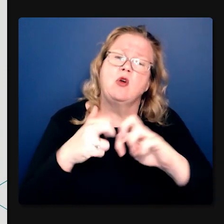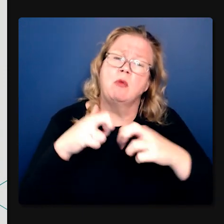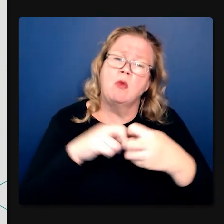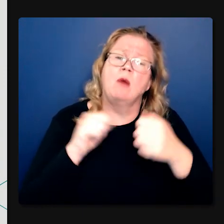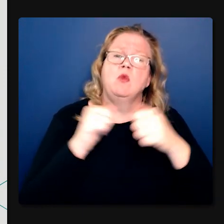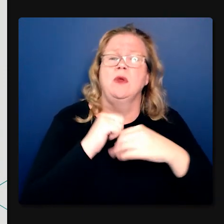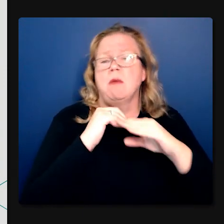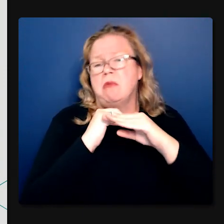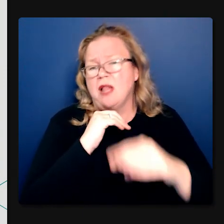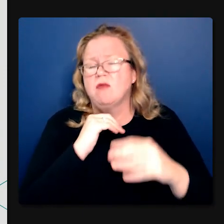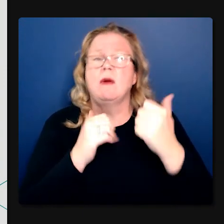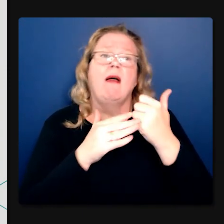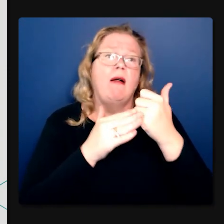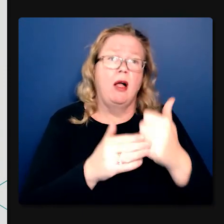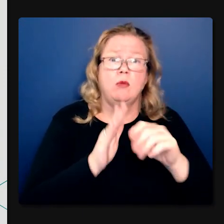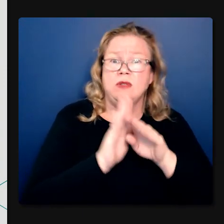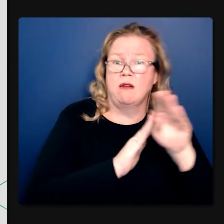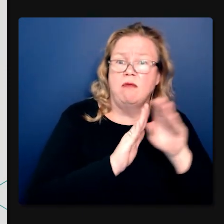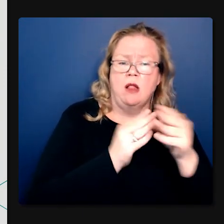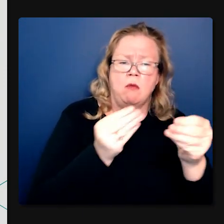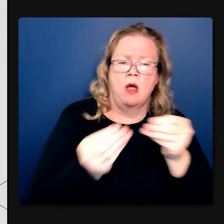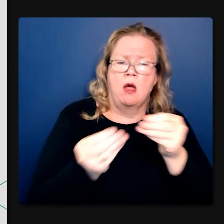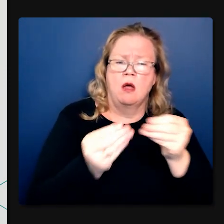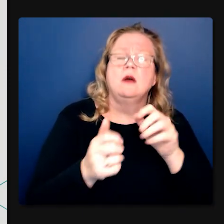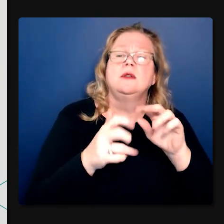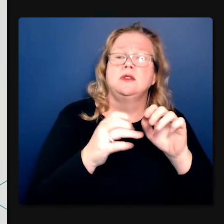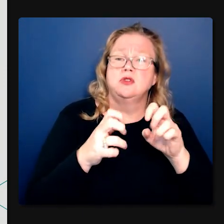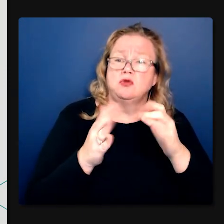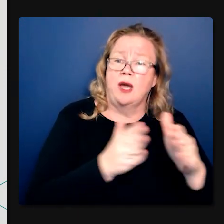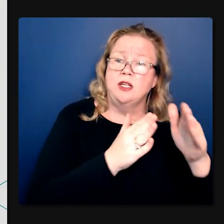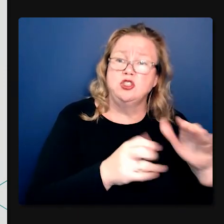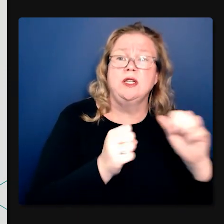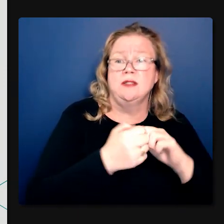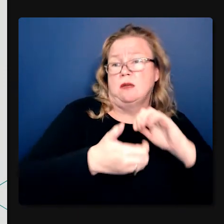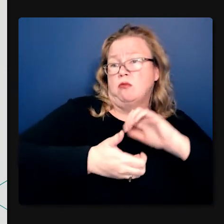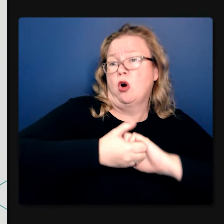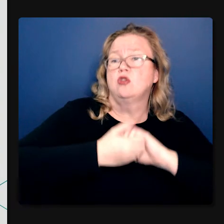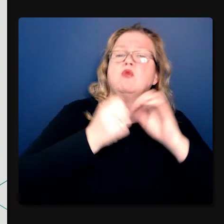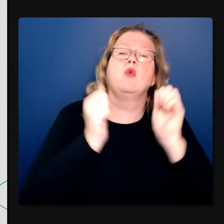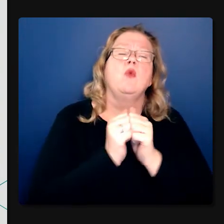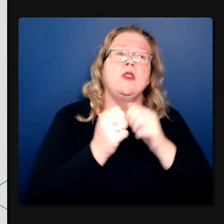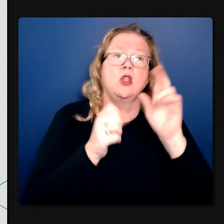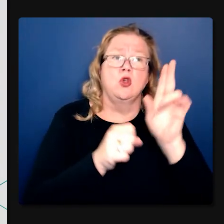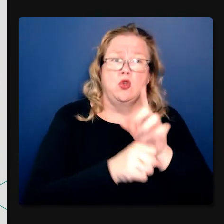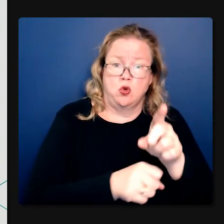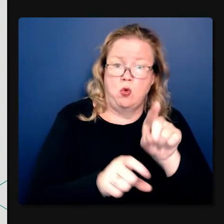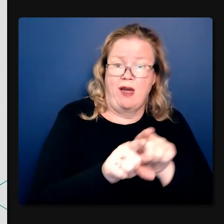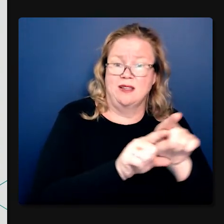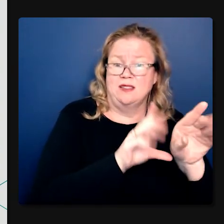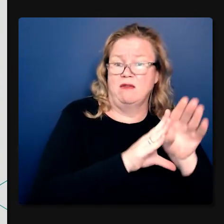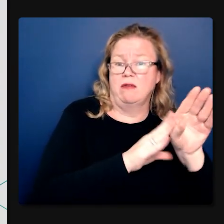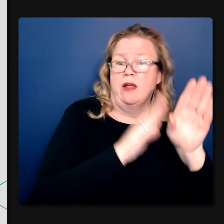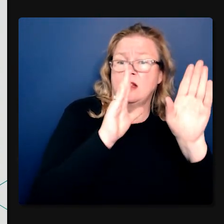or issues with platforms and helped to develop mitigation strategies in partnership with you as the developer